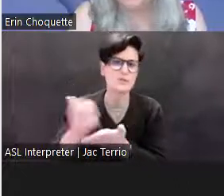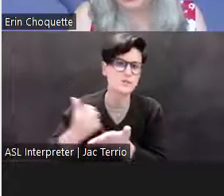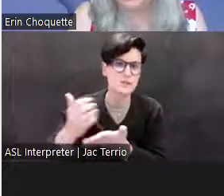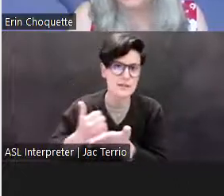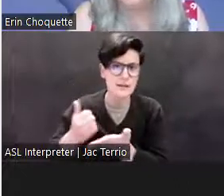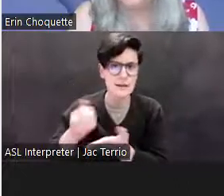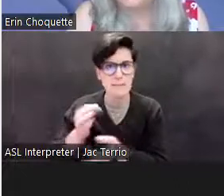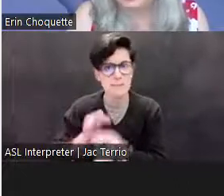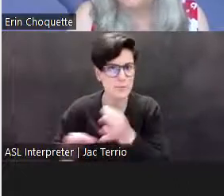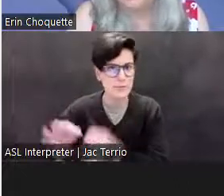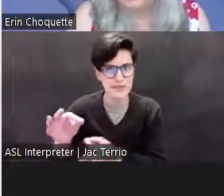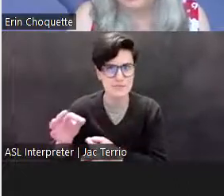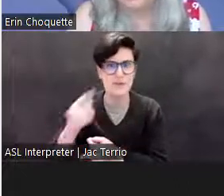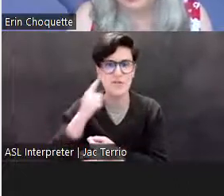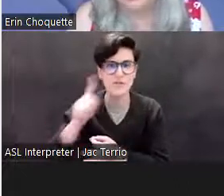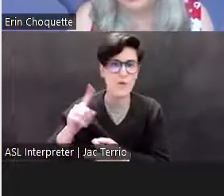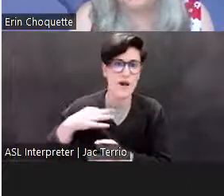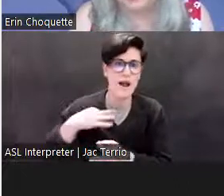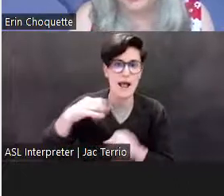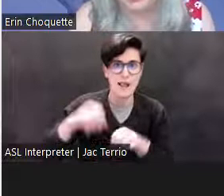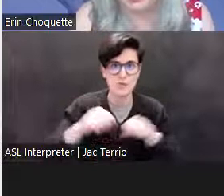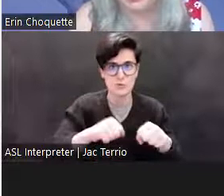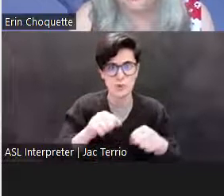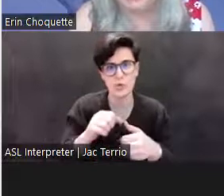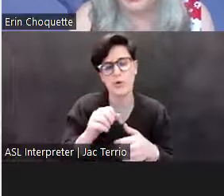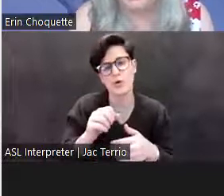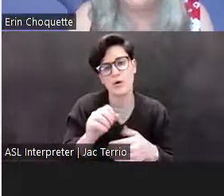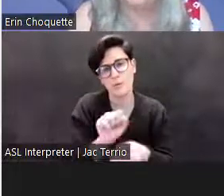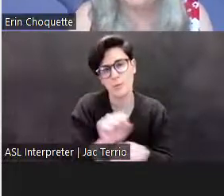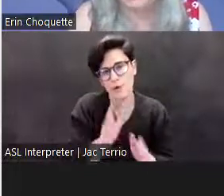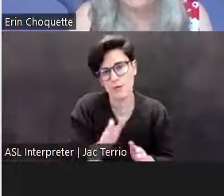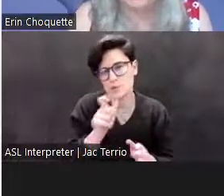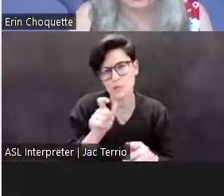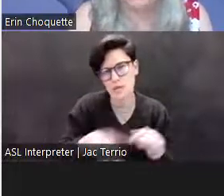work for the same reasons as Fmla it does not